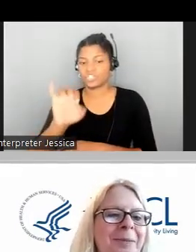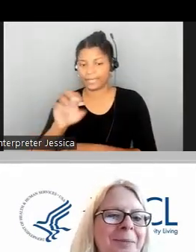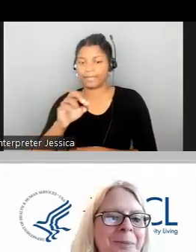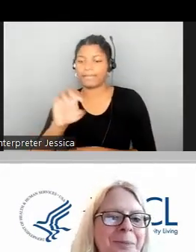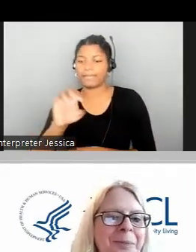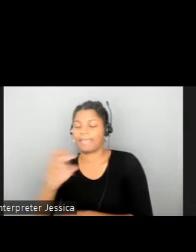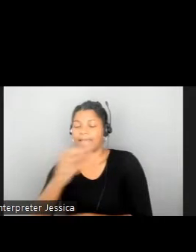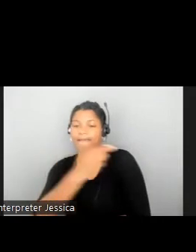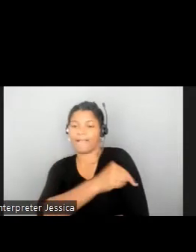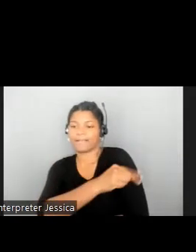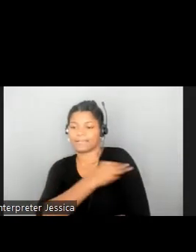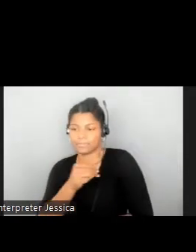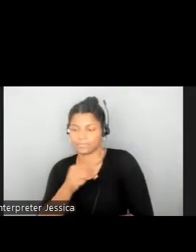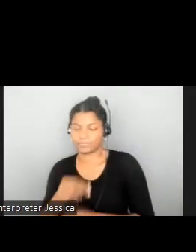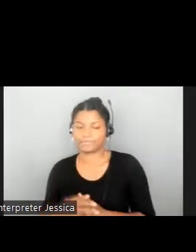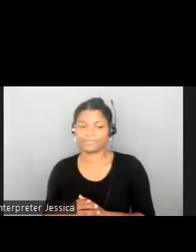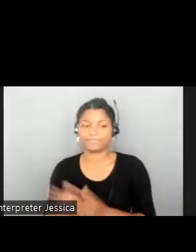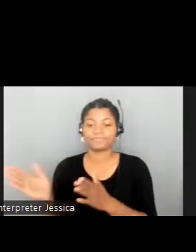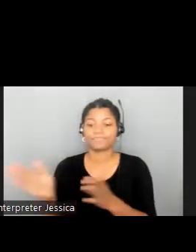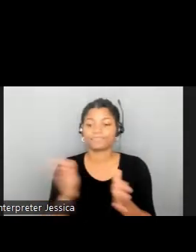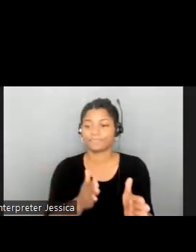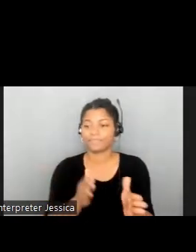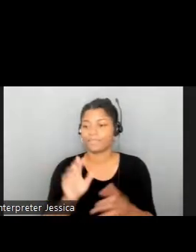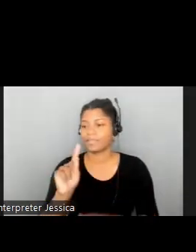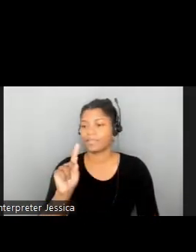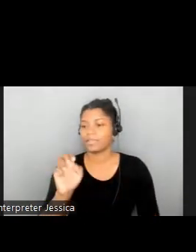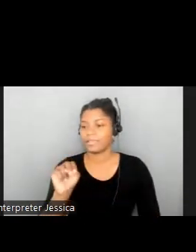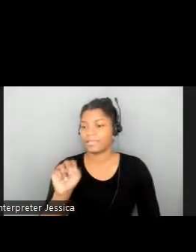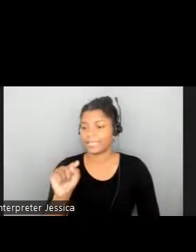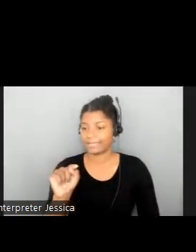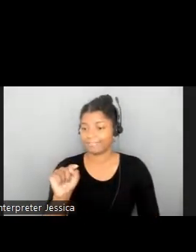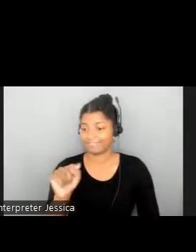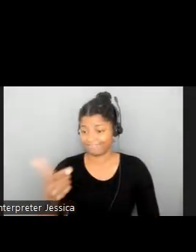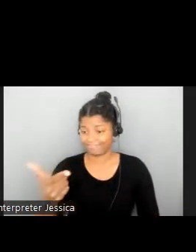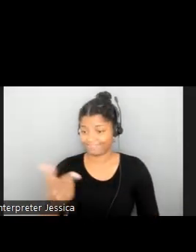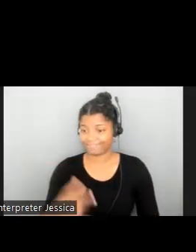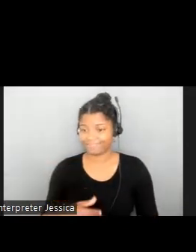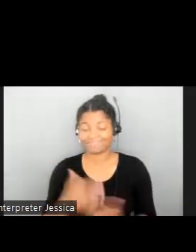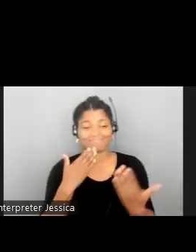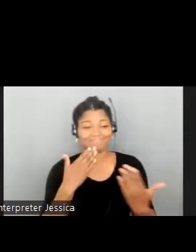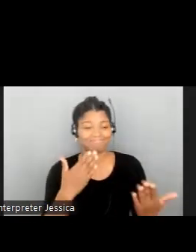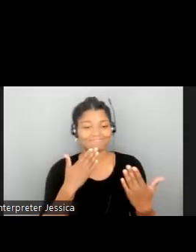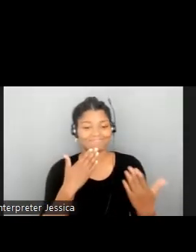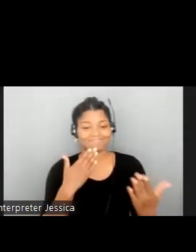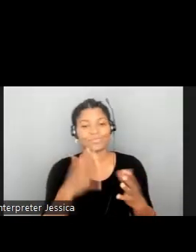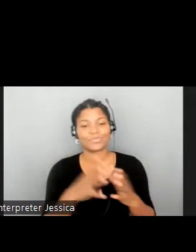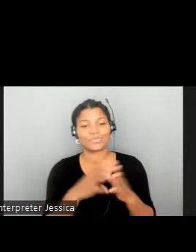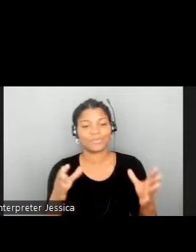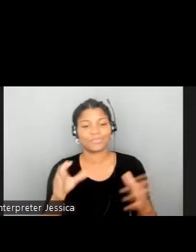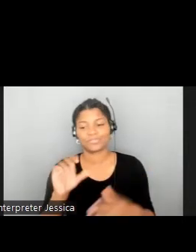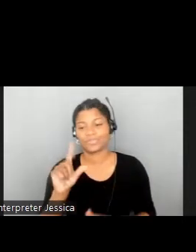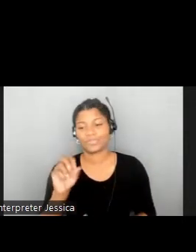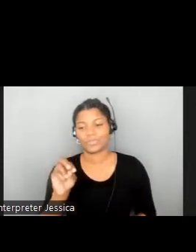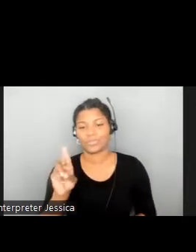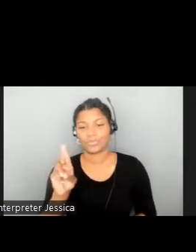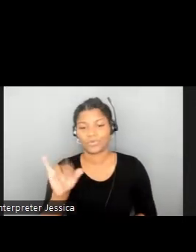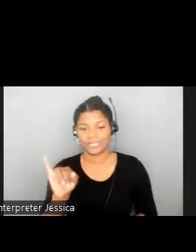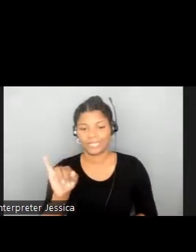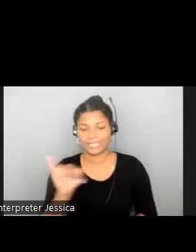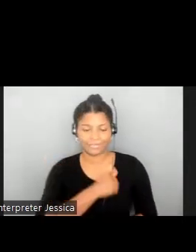Thank you very much.